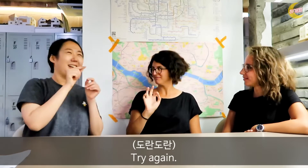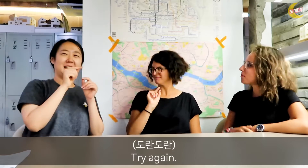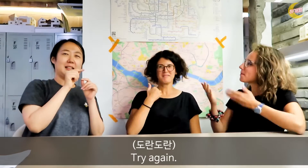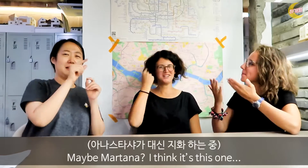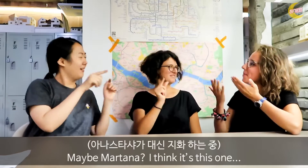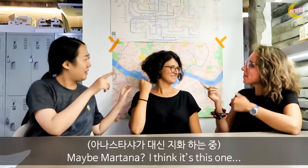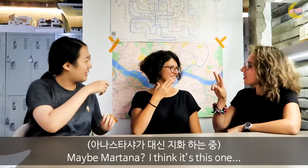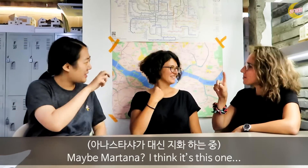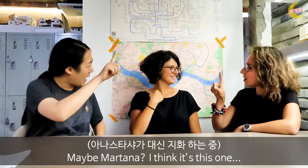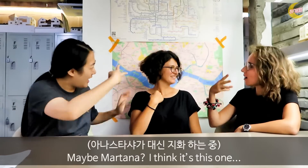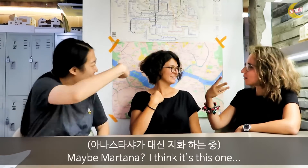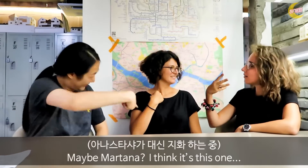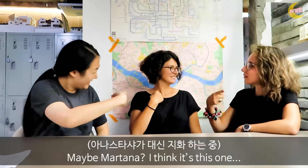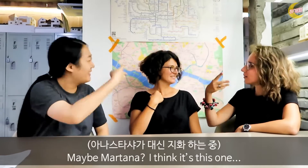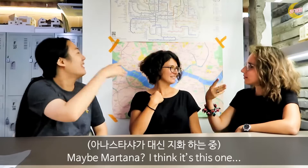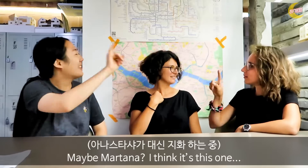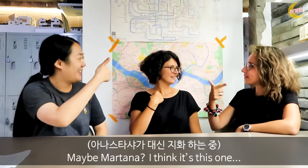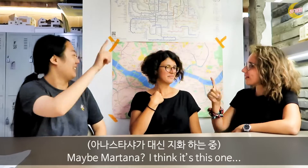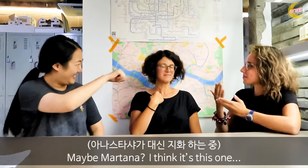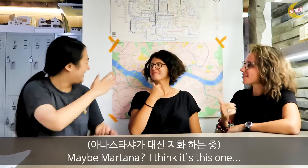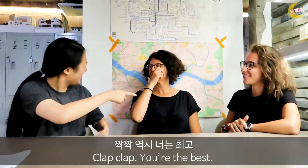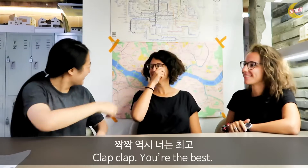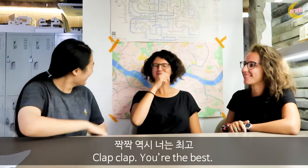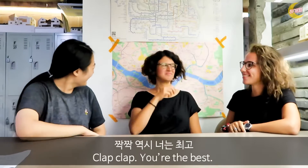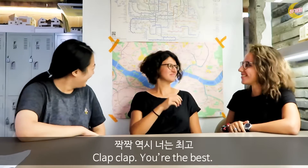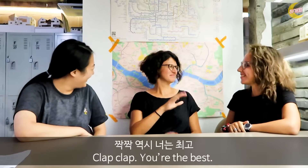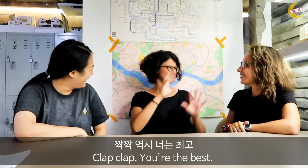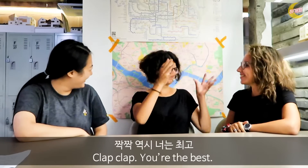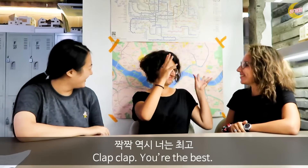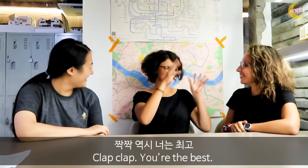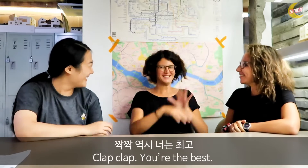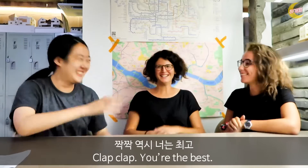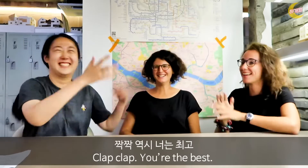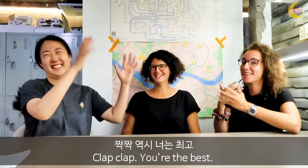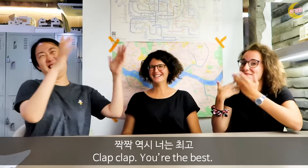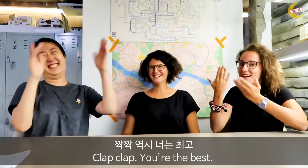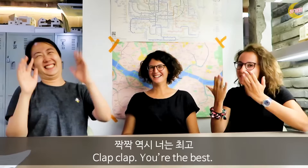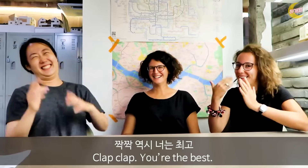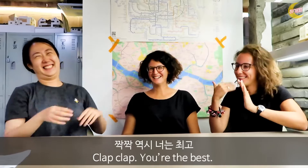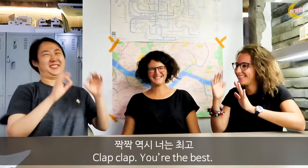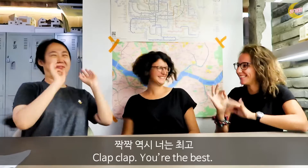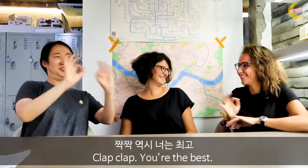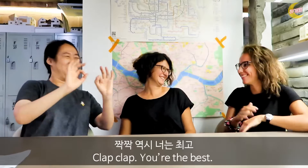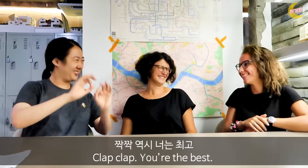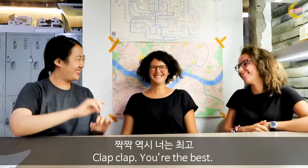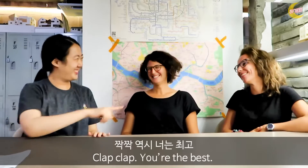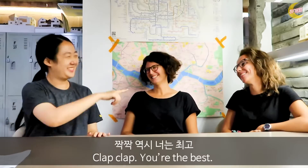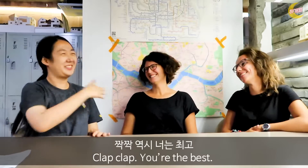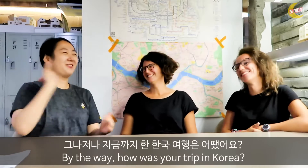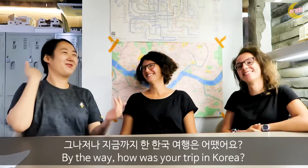Maybe Martana? I think it’s this one.. Clap clap. You’re the best.